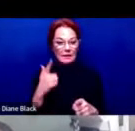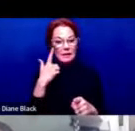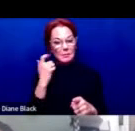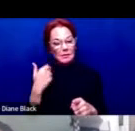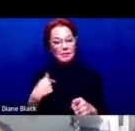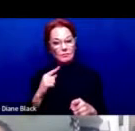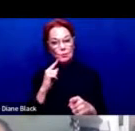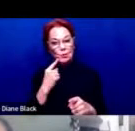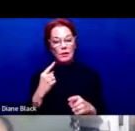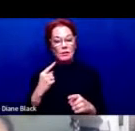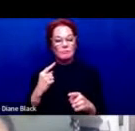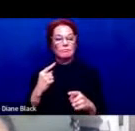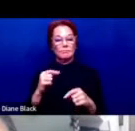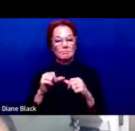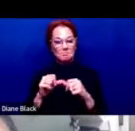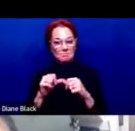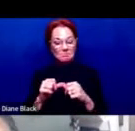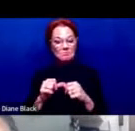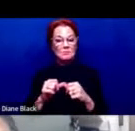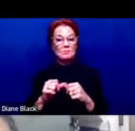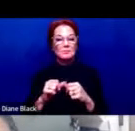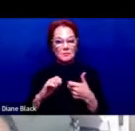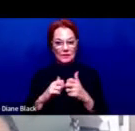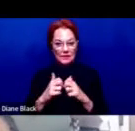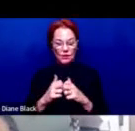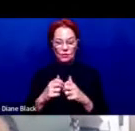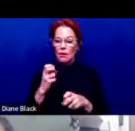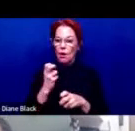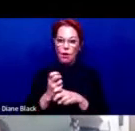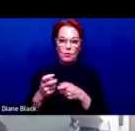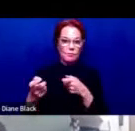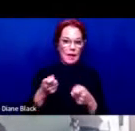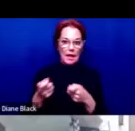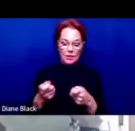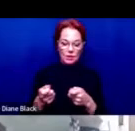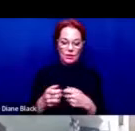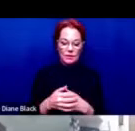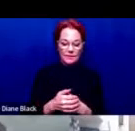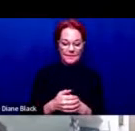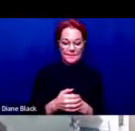conditions after their injury. And then, also with being